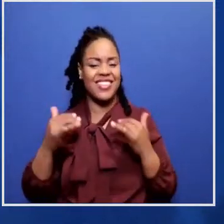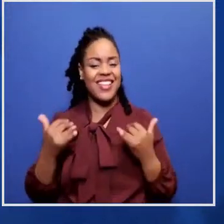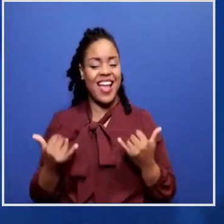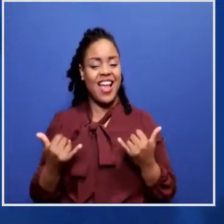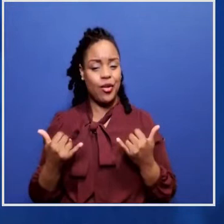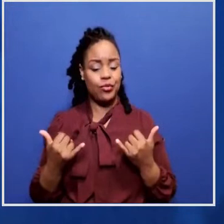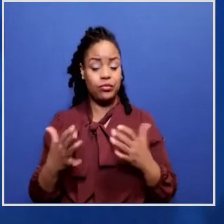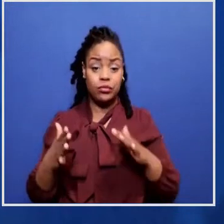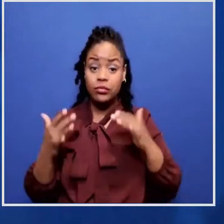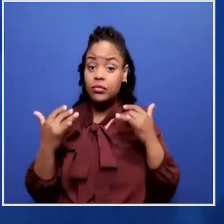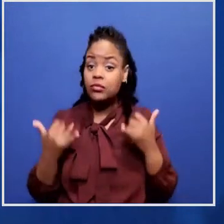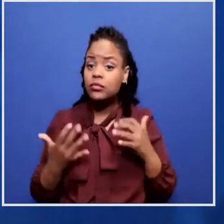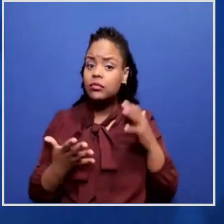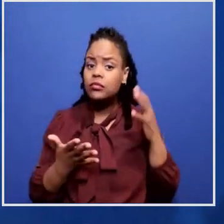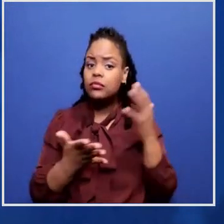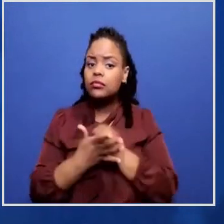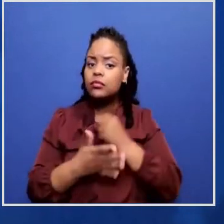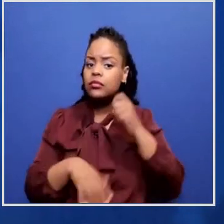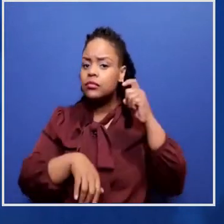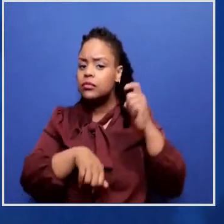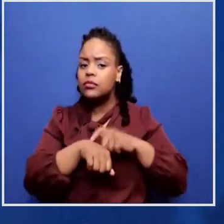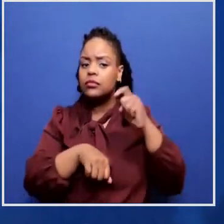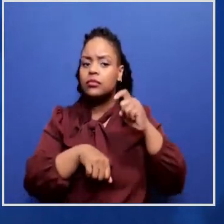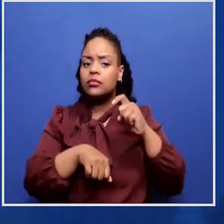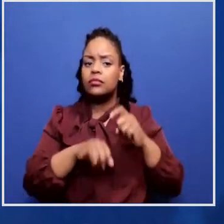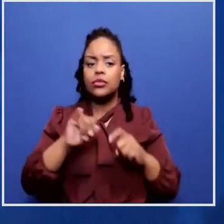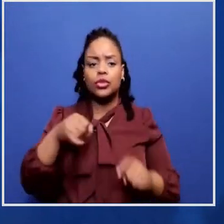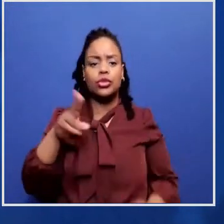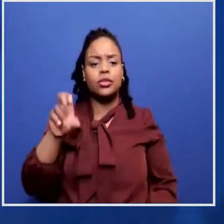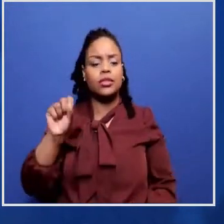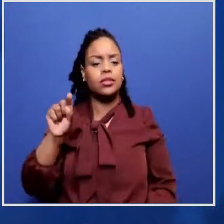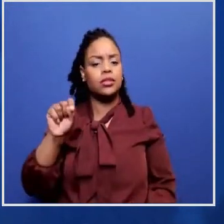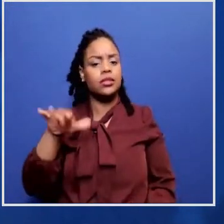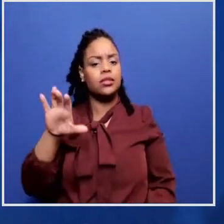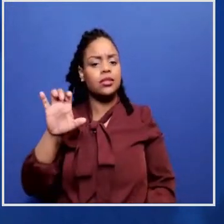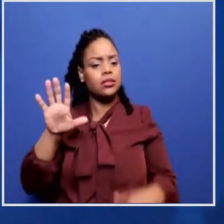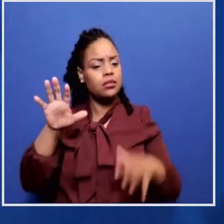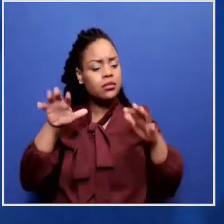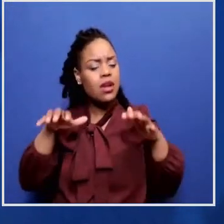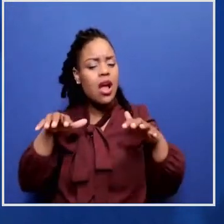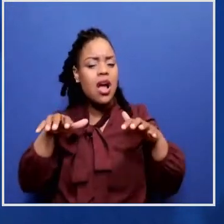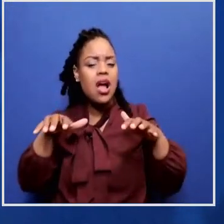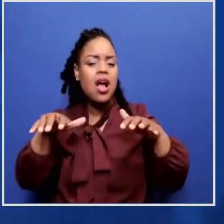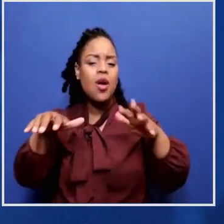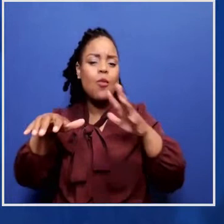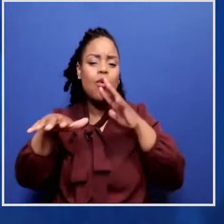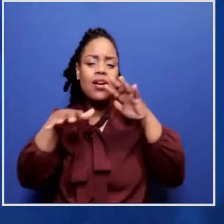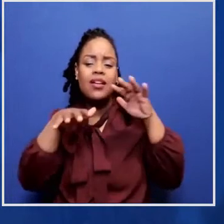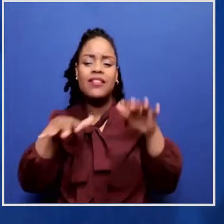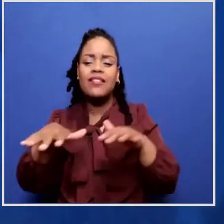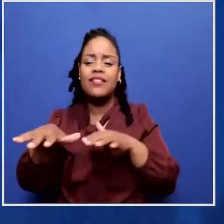FOR NOW IS THE TIME TO MAKE FULL